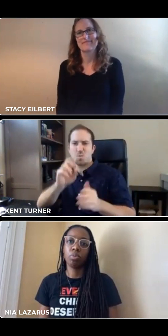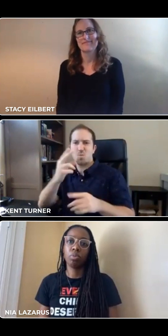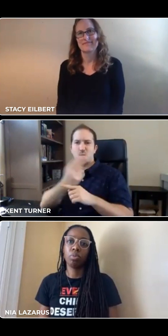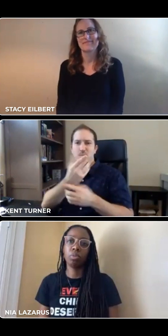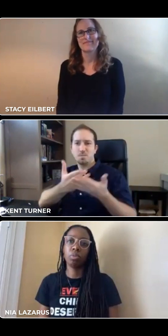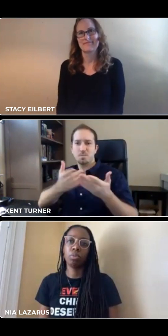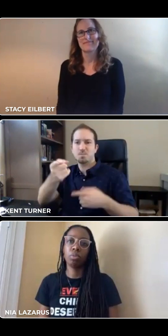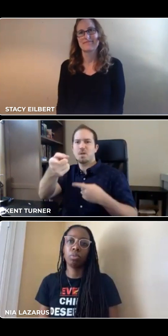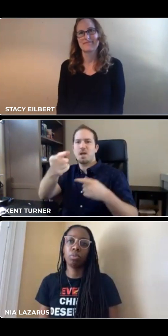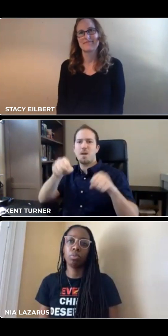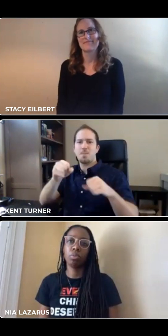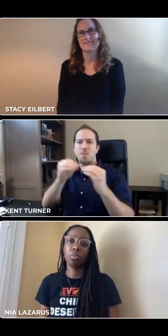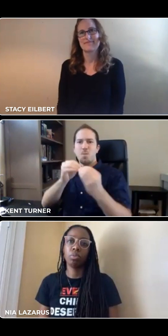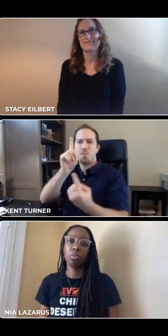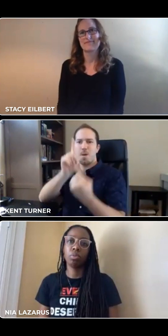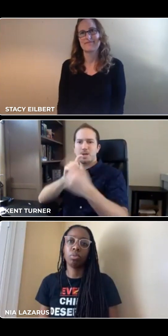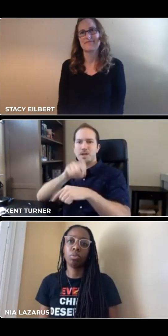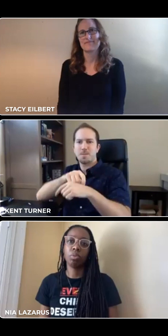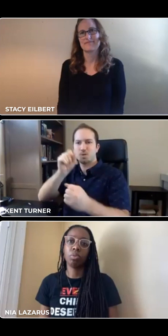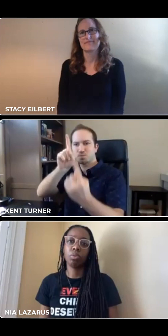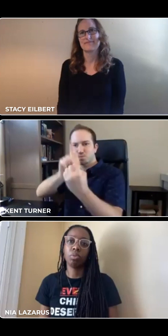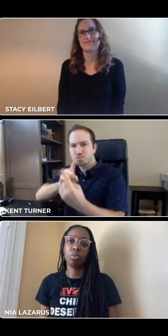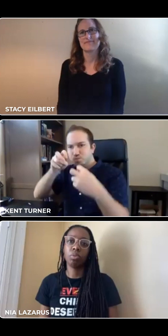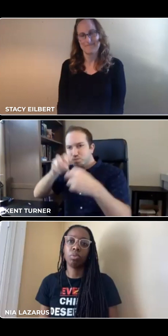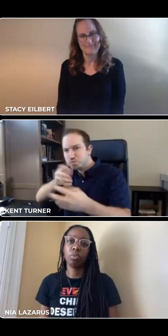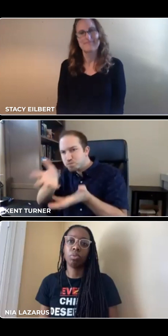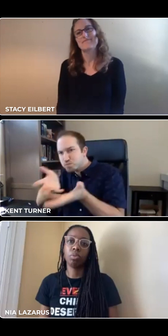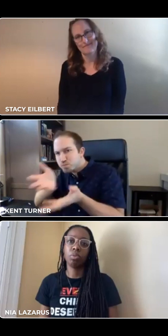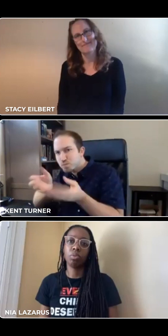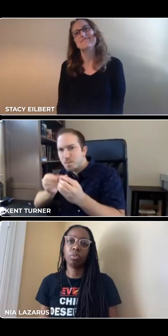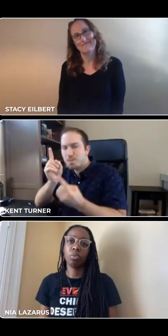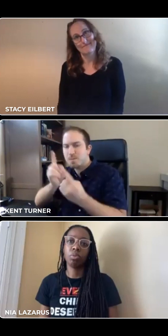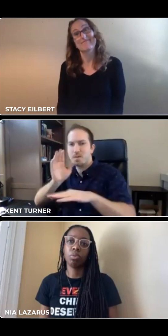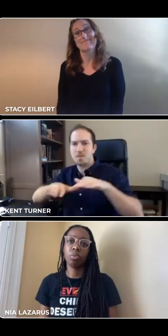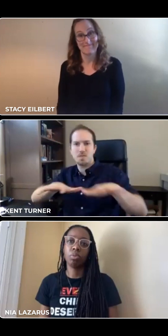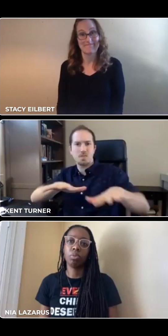ready for yourself, at the moment, in case that change happens, you can deal with it.